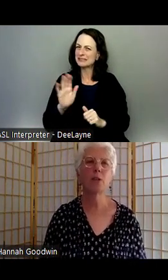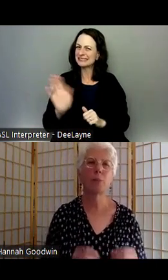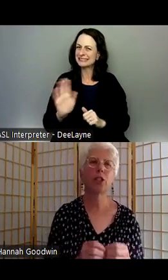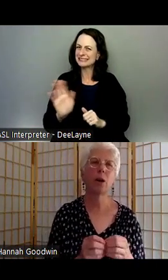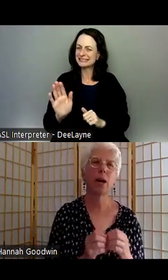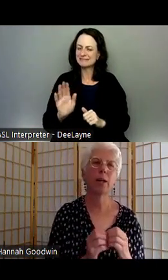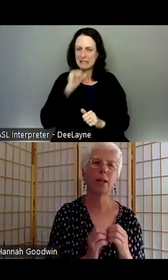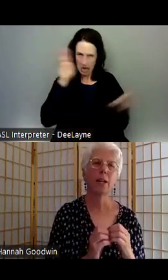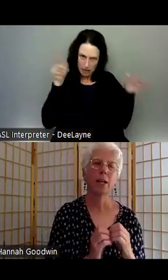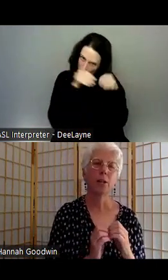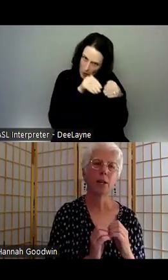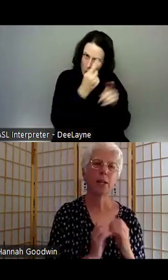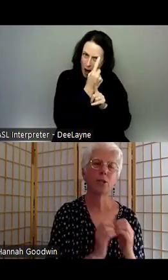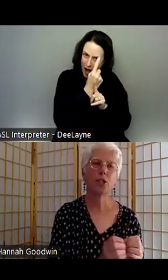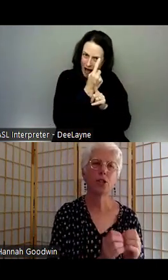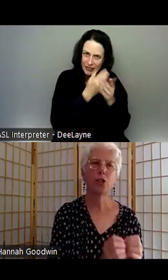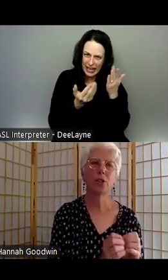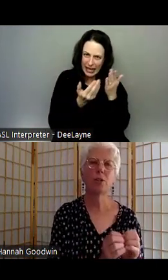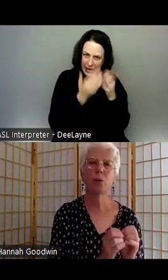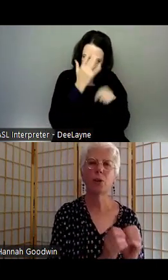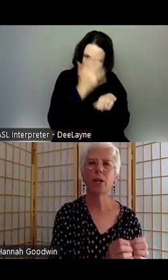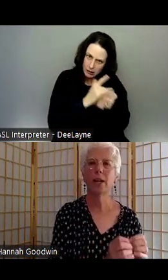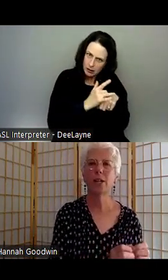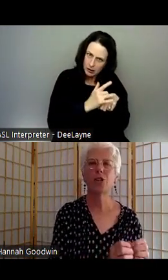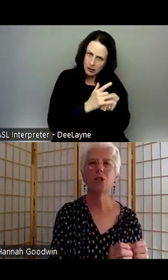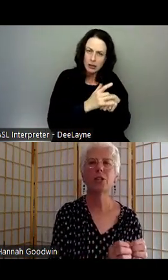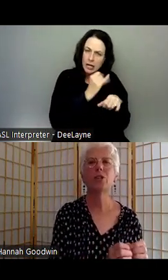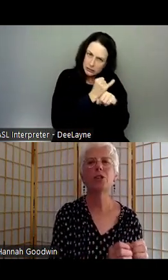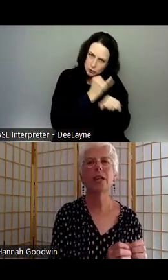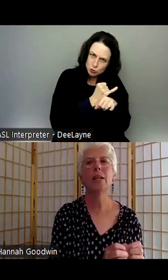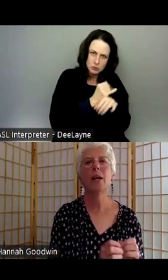not so much on the institutional or organizational journey,